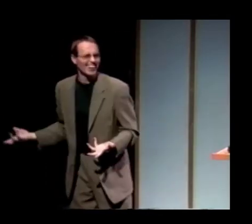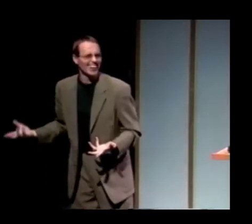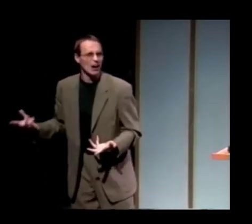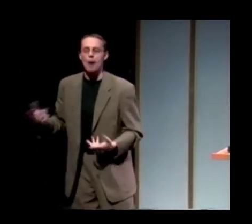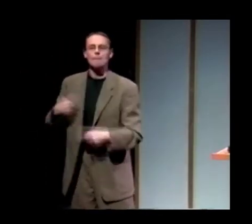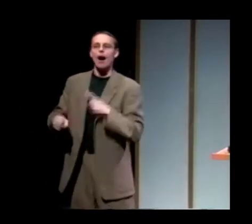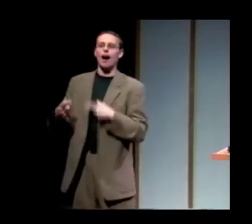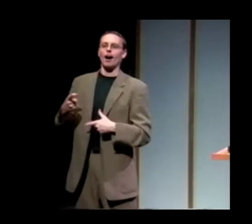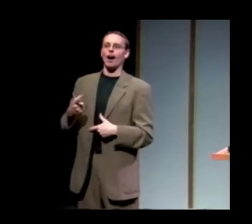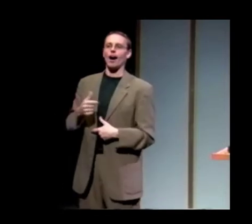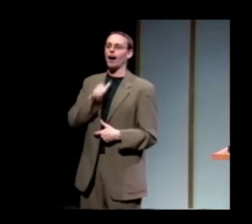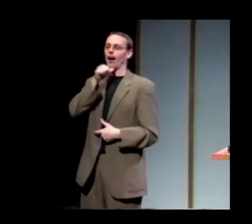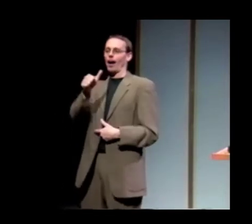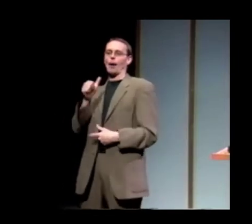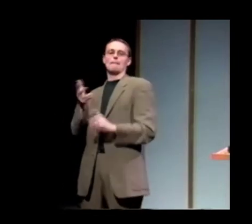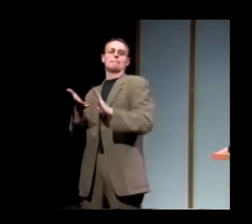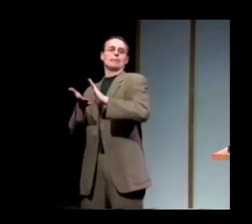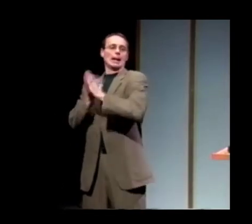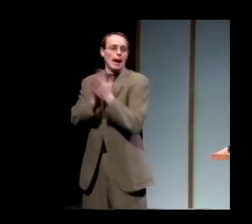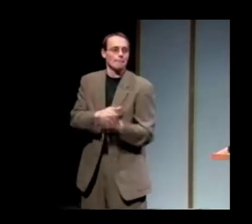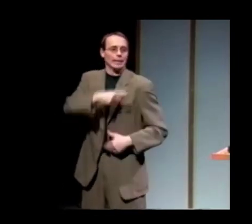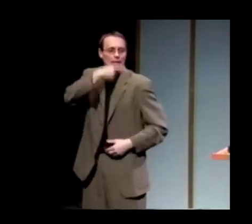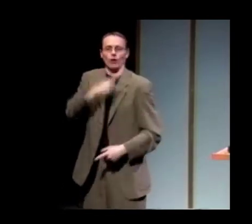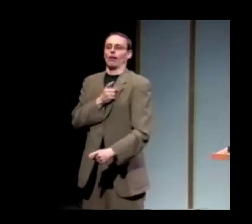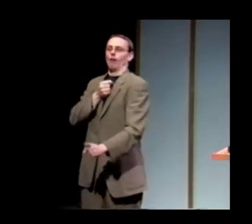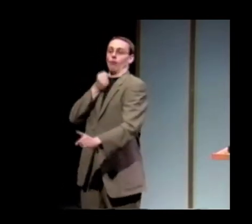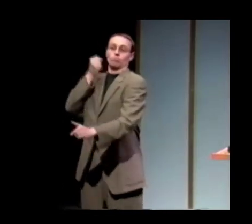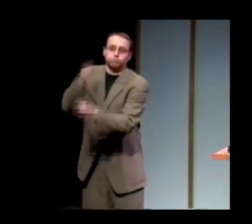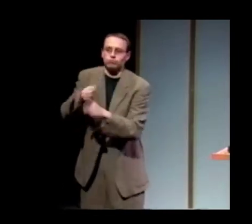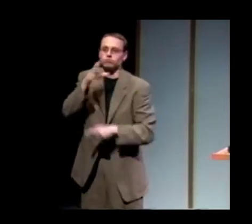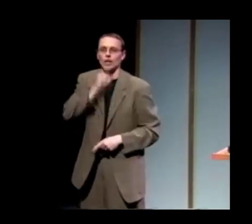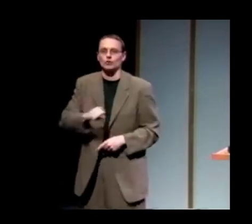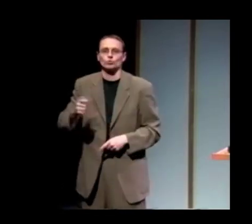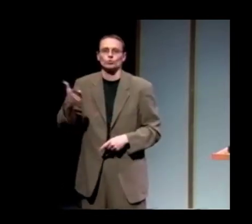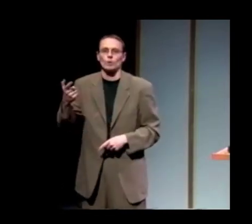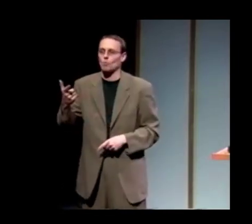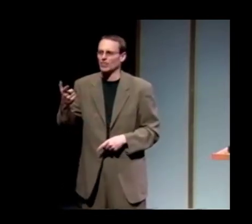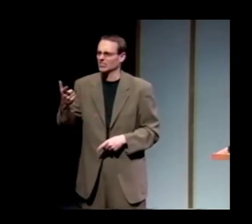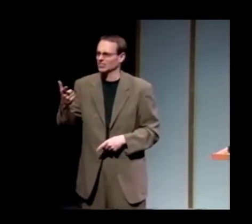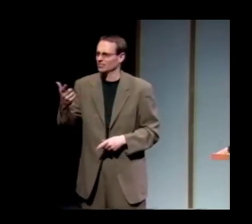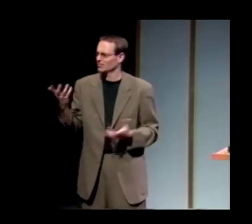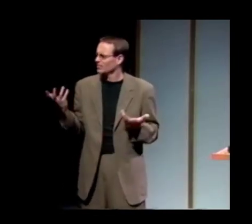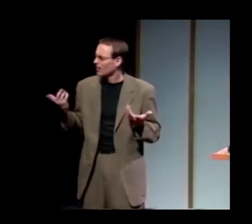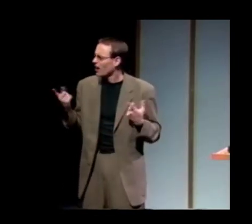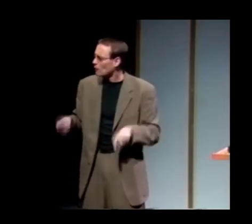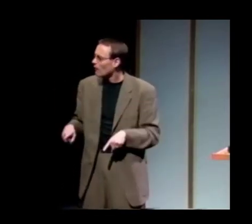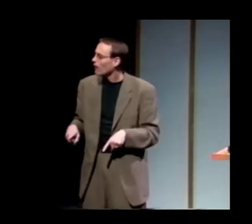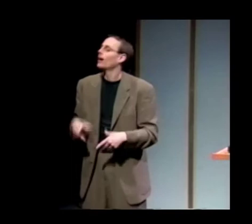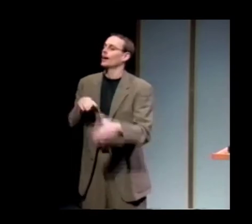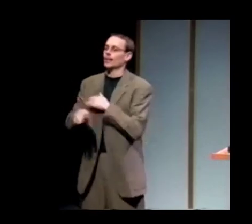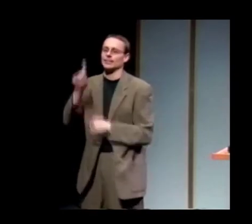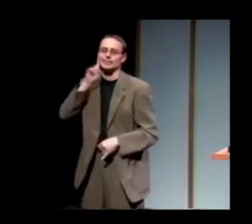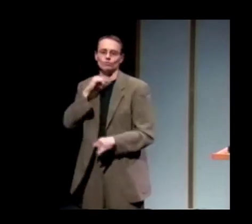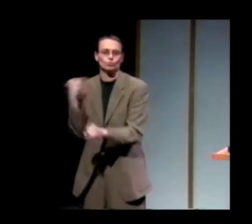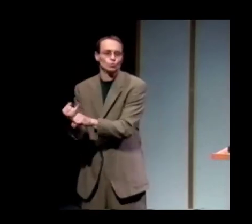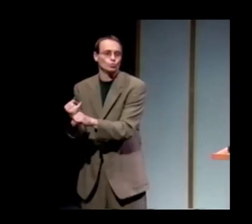PROFOUNDLY HEARING, BUT I DIDN'T BECOME HEARING UNTIL I WAS 21.